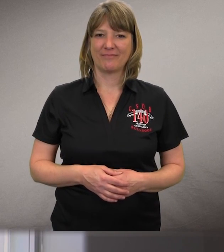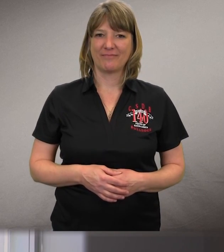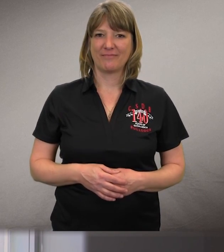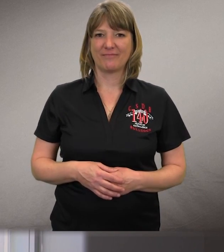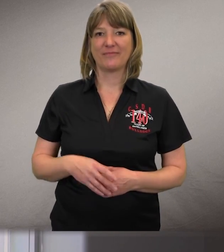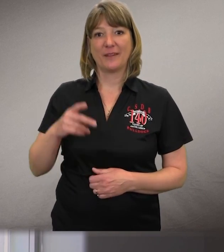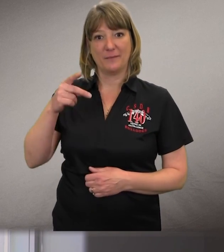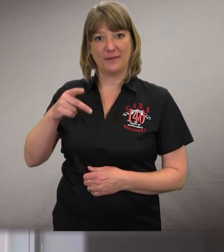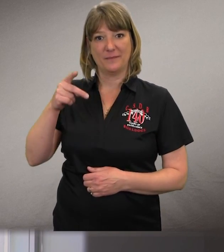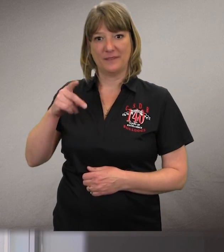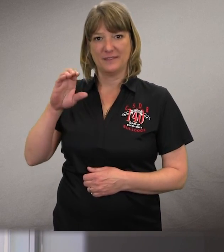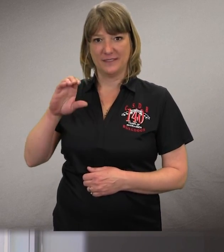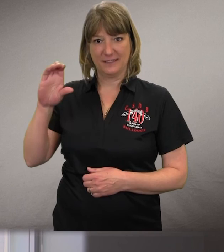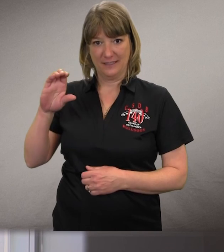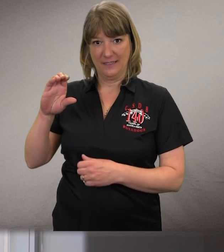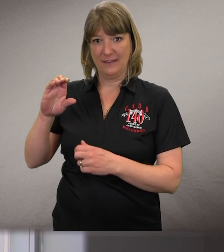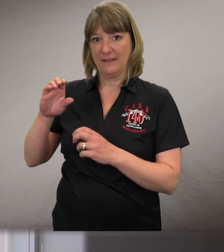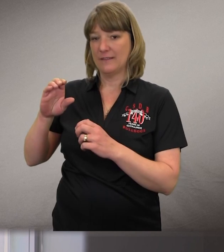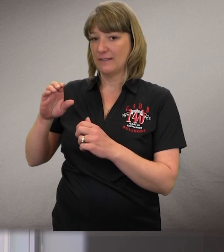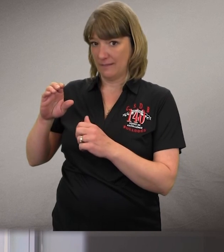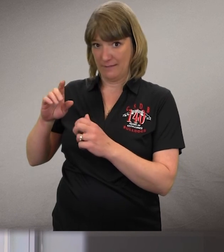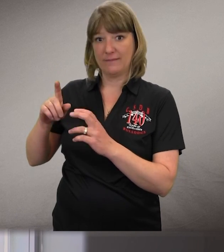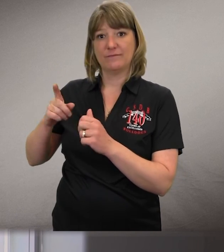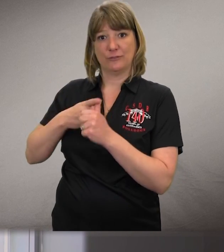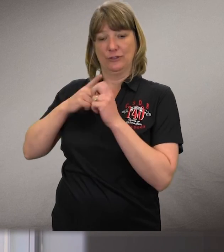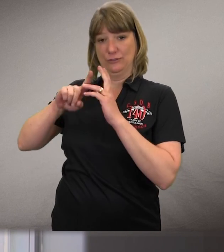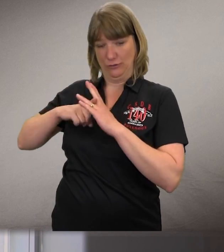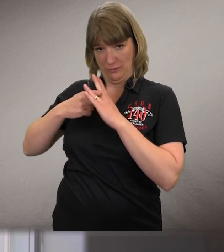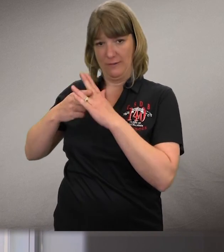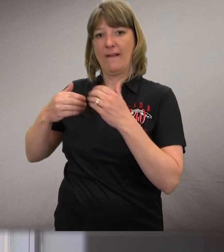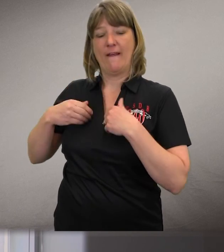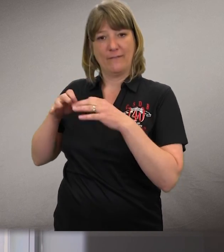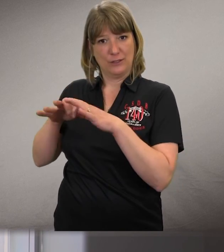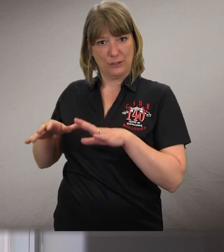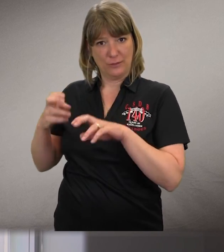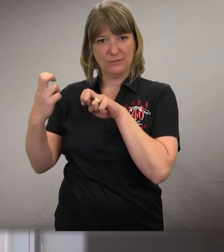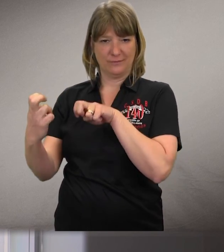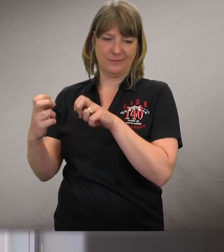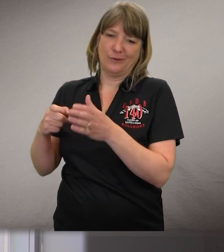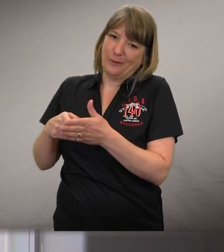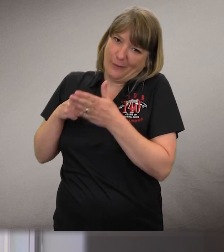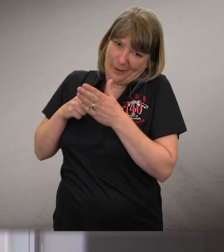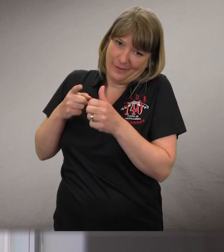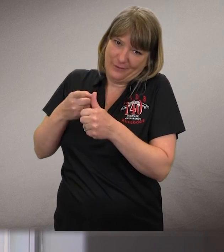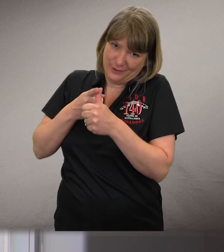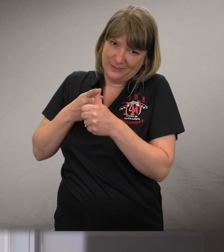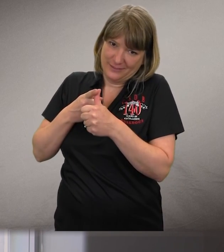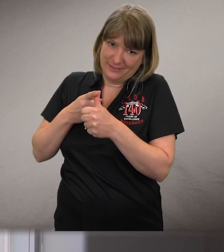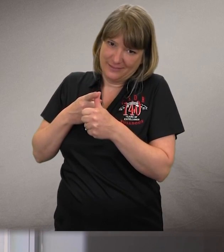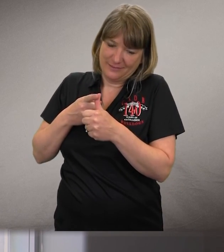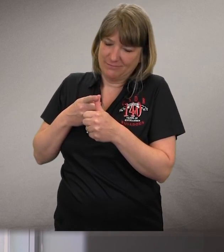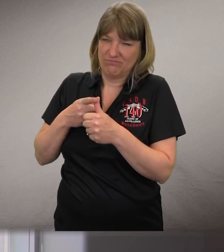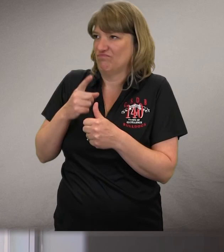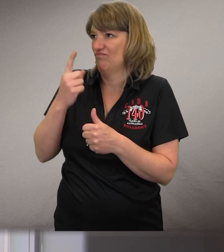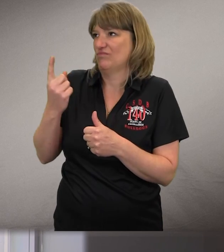When I first started in PPCC, I did have an interpreter. It was a requirement at first,